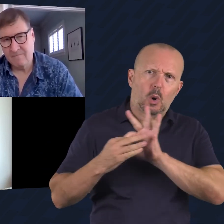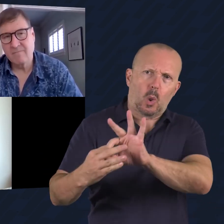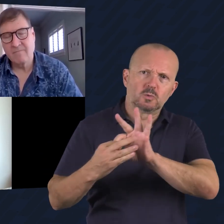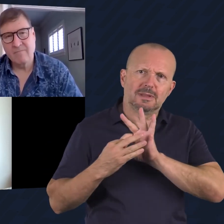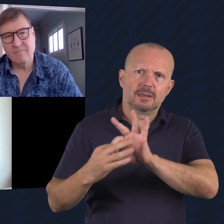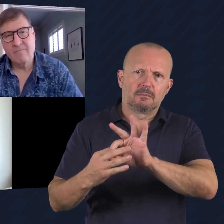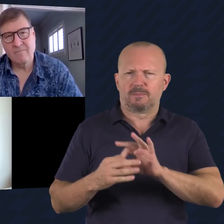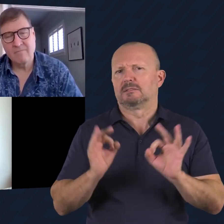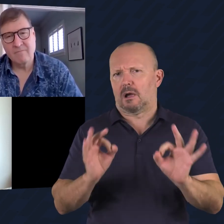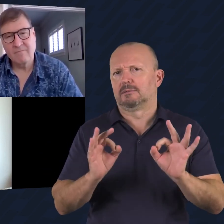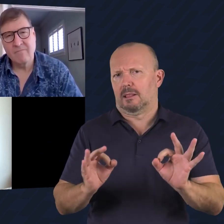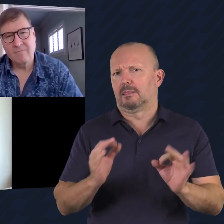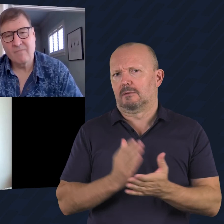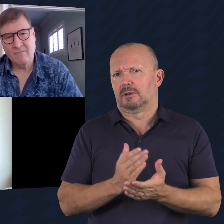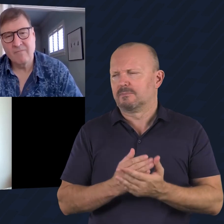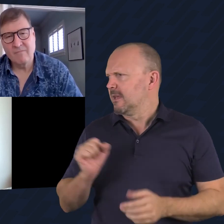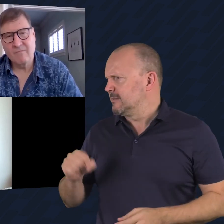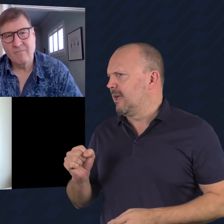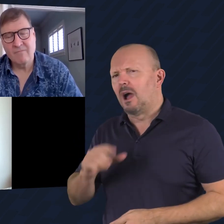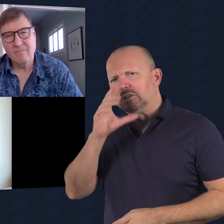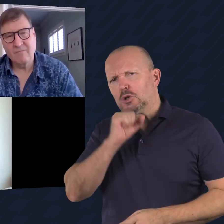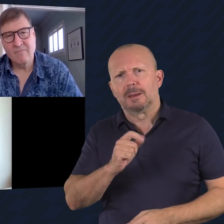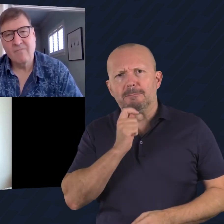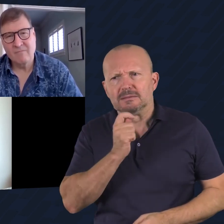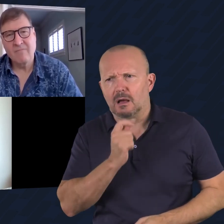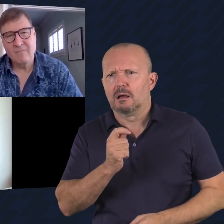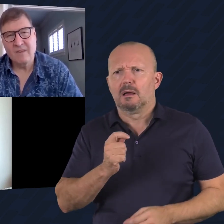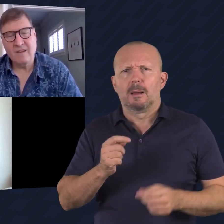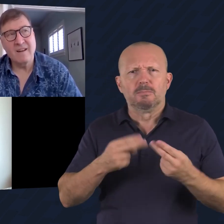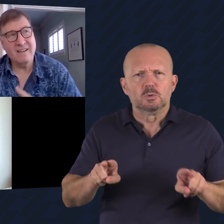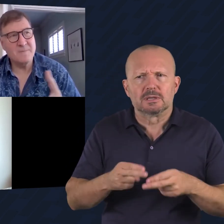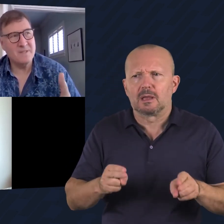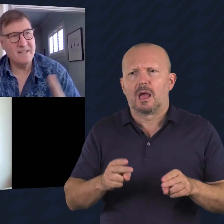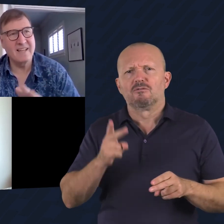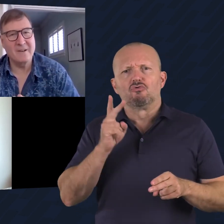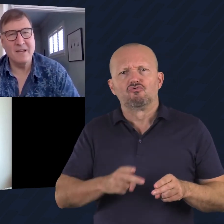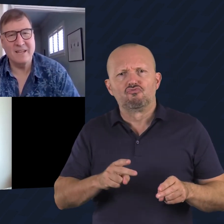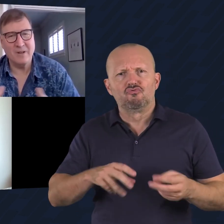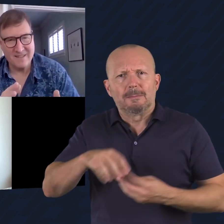the donors of this material, is the ideal situation to be in. And I guess, particularly in a medium where there's